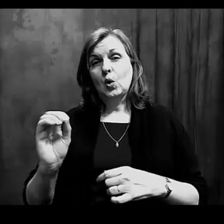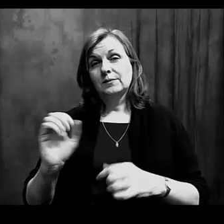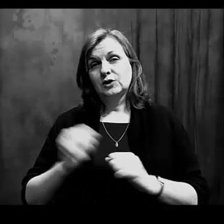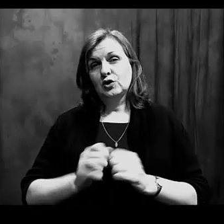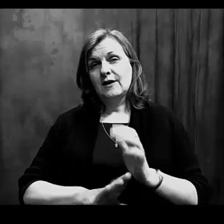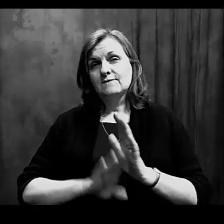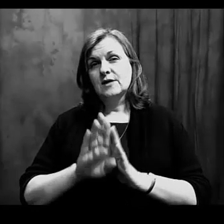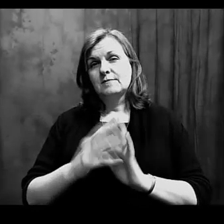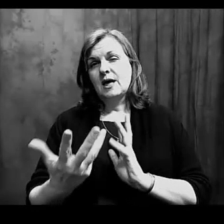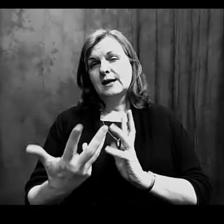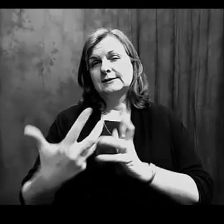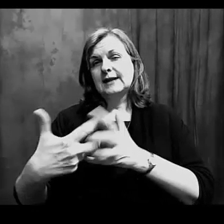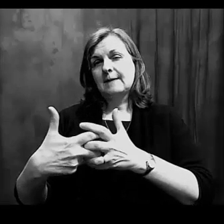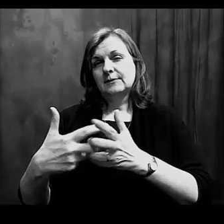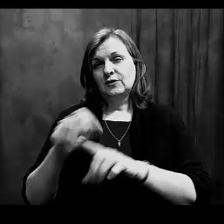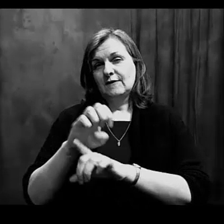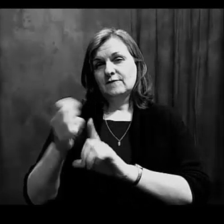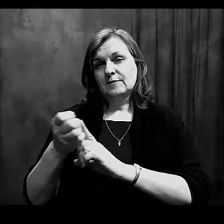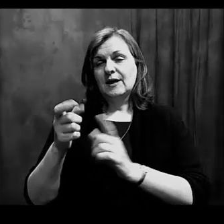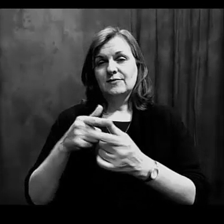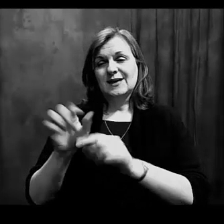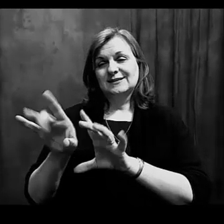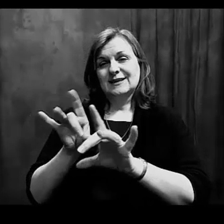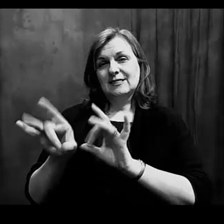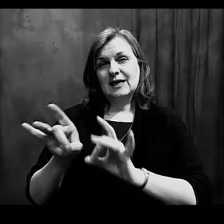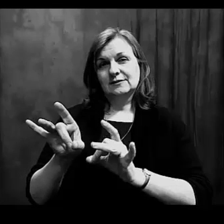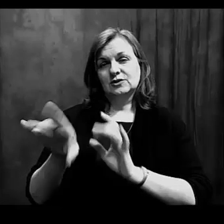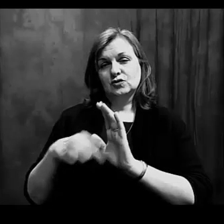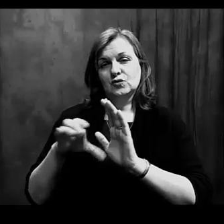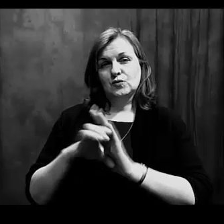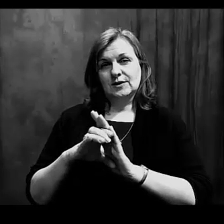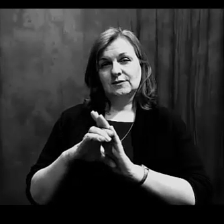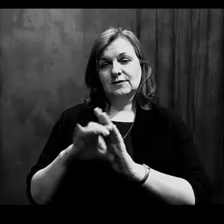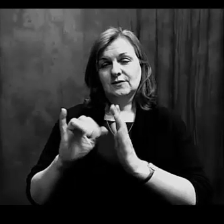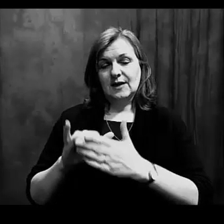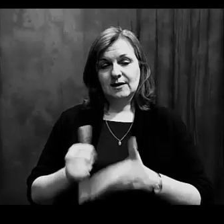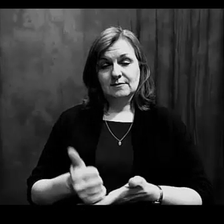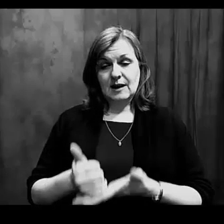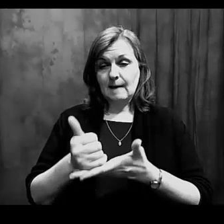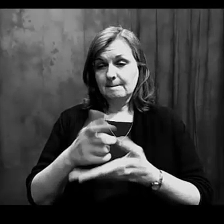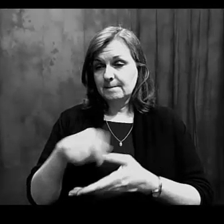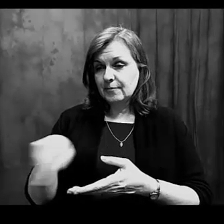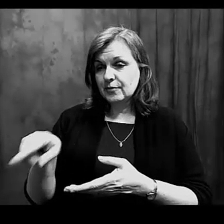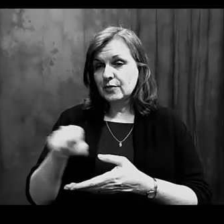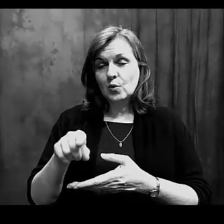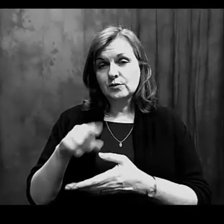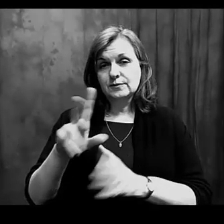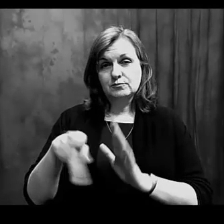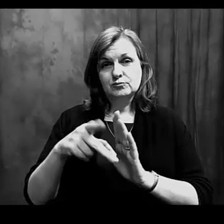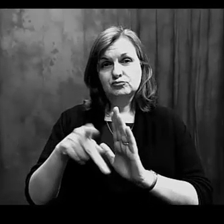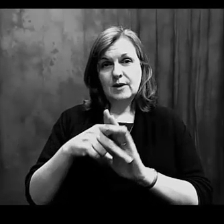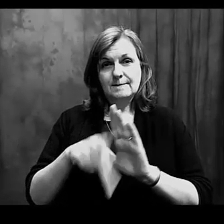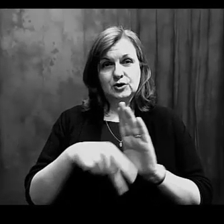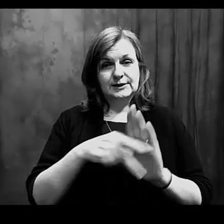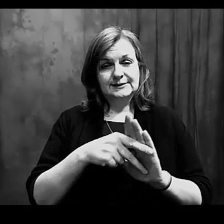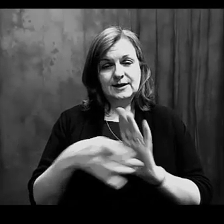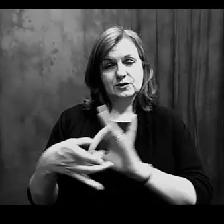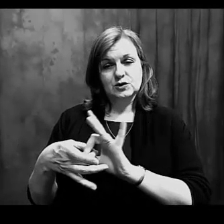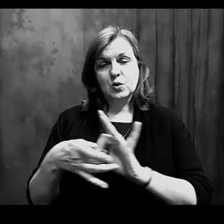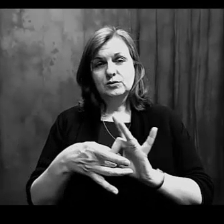develop and adapt and select for traits that would allow those particular properties